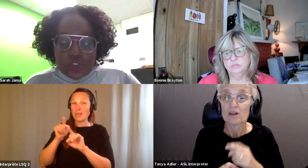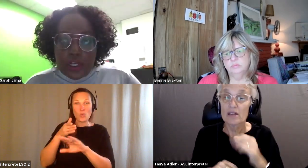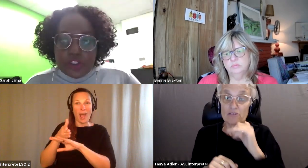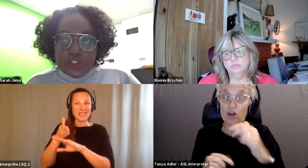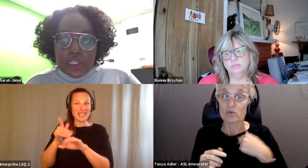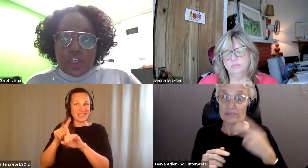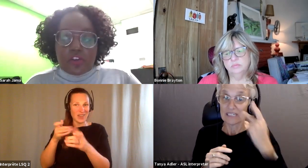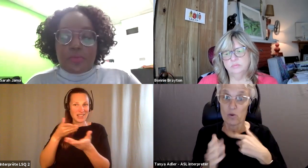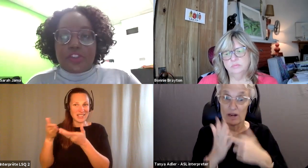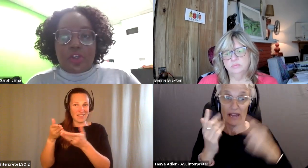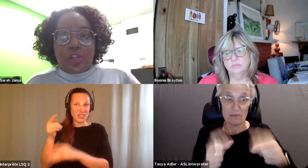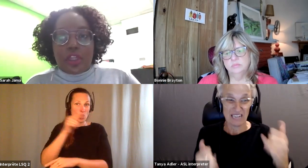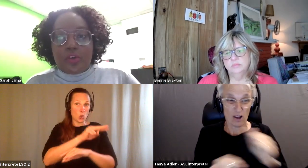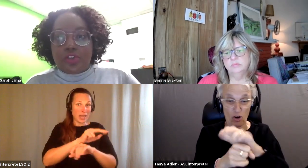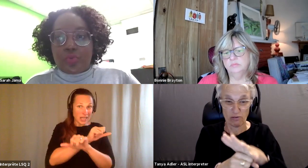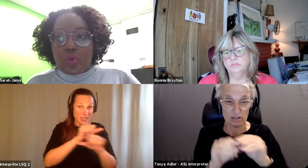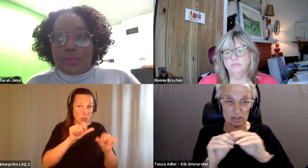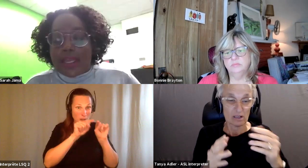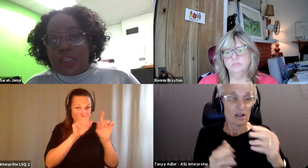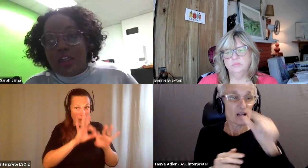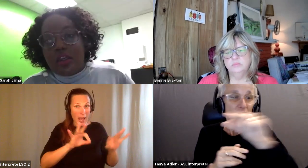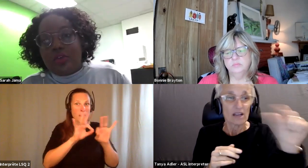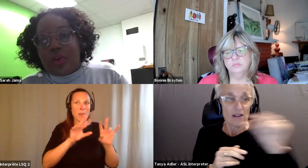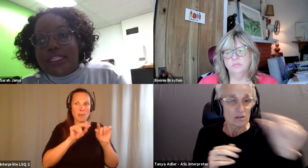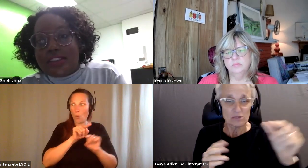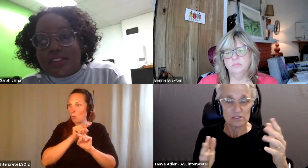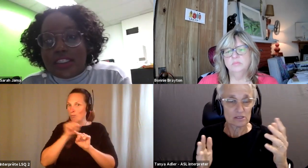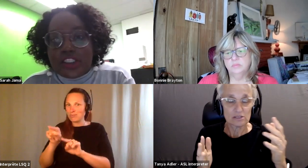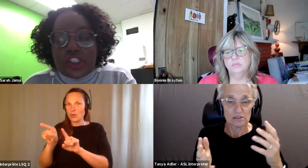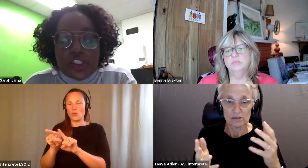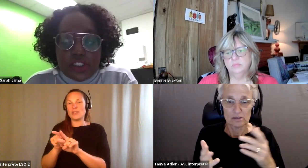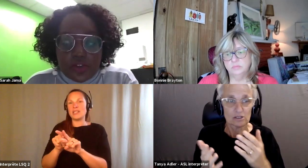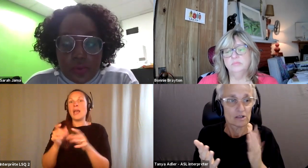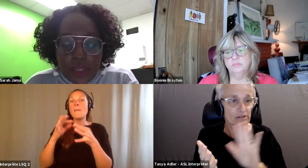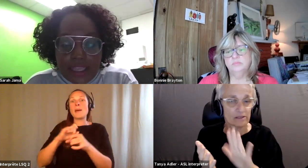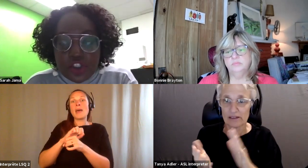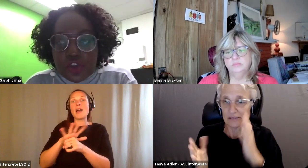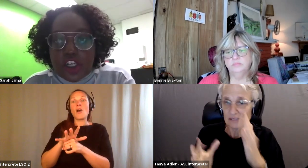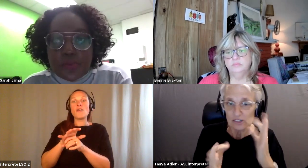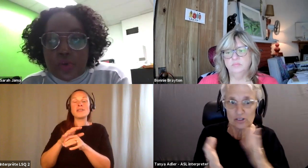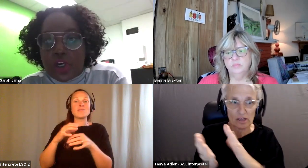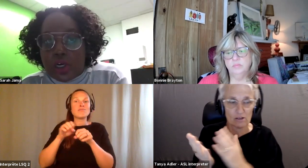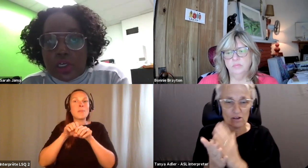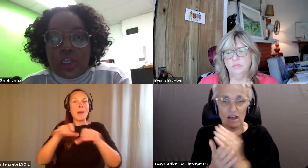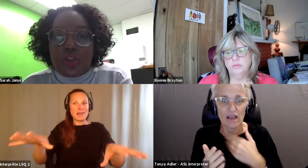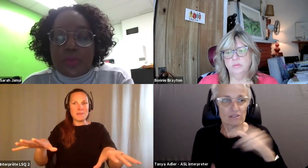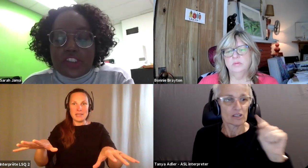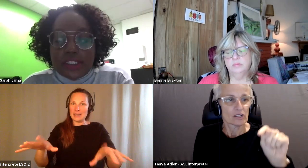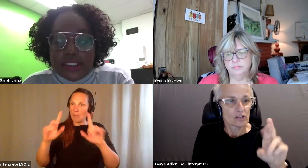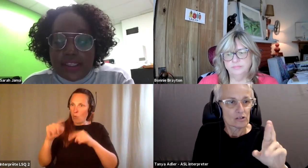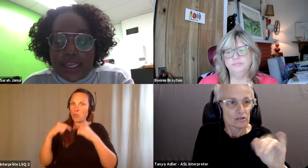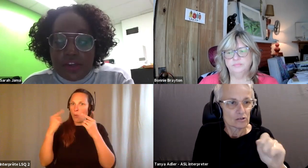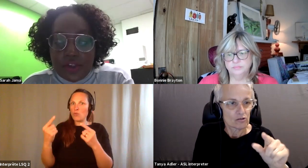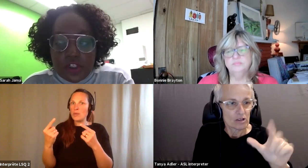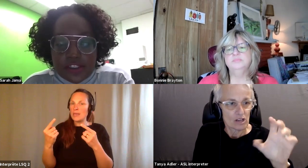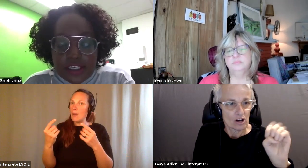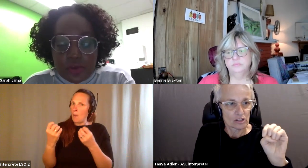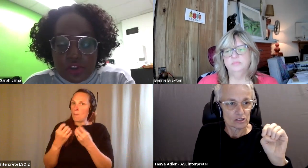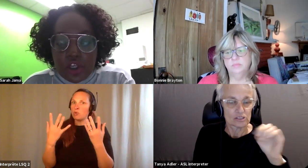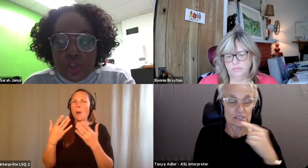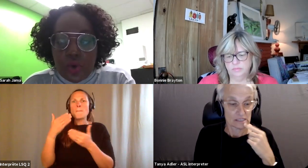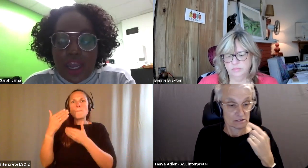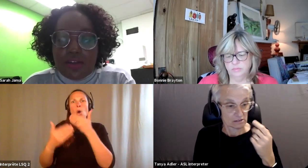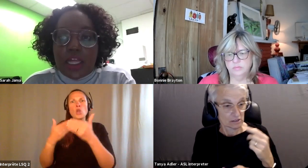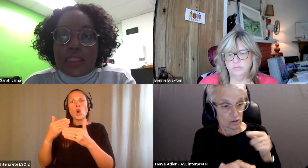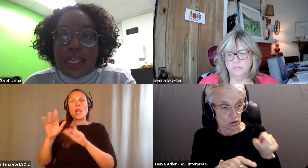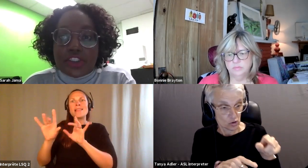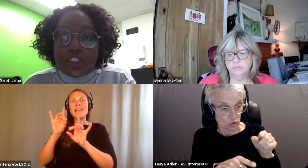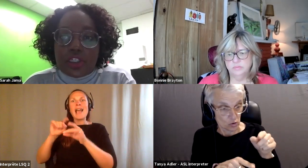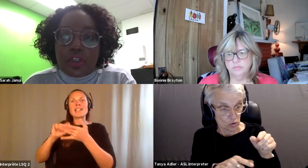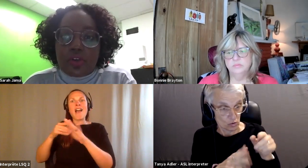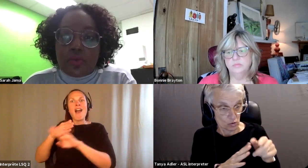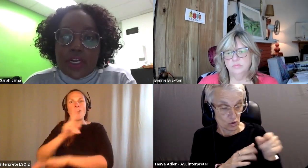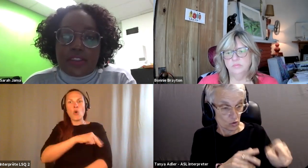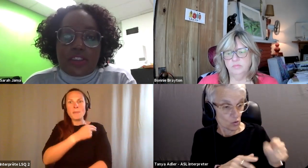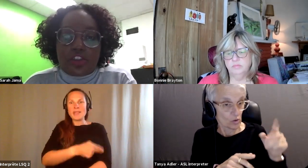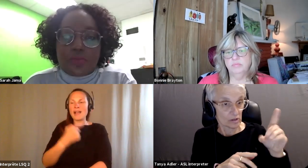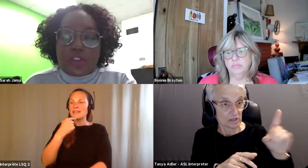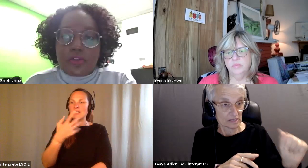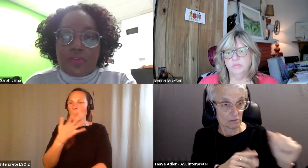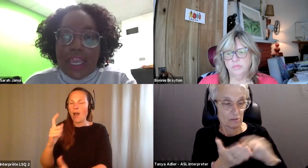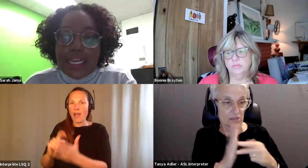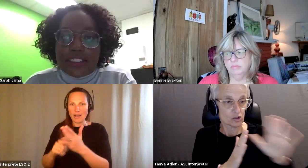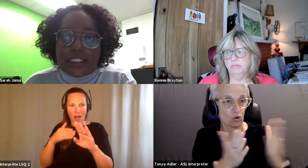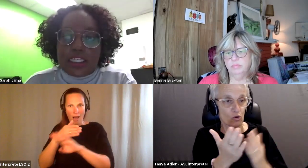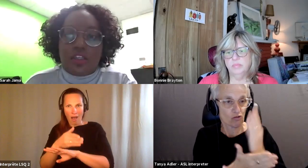Sarah Jama: which was governments on all levels roaming back rates and decisions right, we had the triage protocol, which basically said that if you are disabled, you have lesser rights in terms of access name.